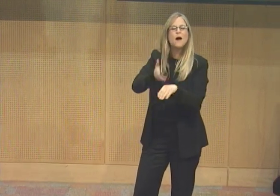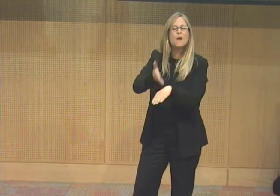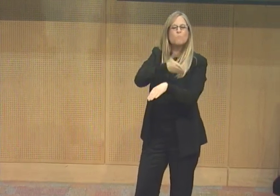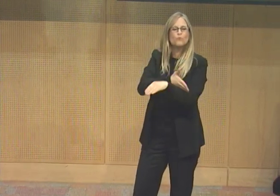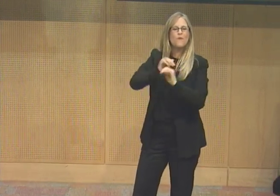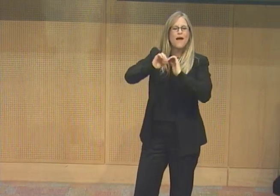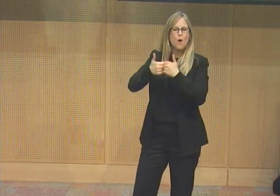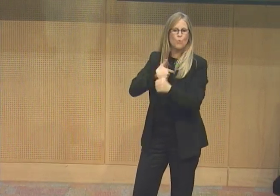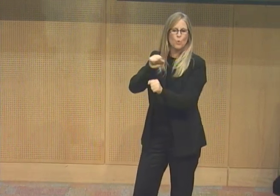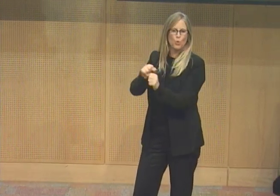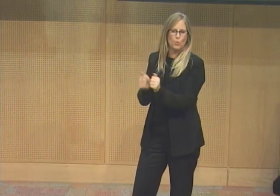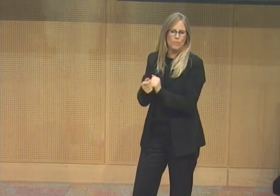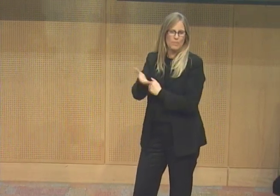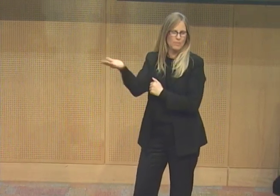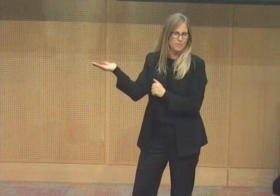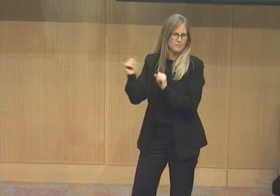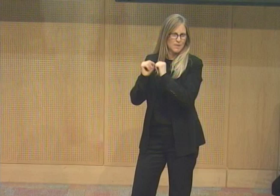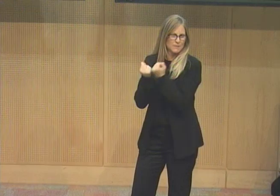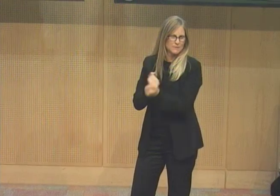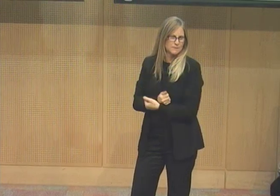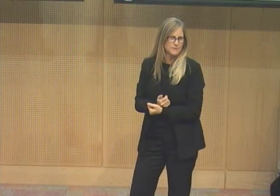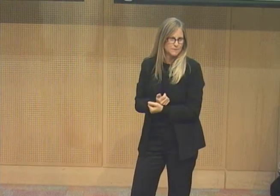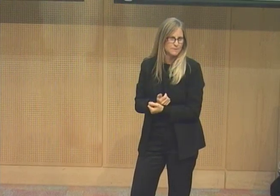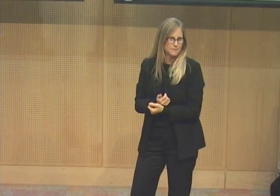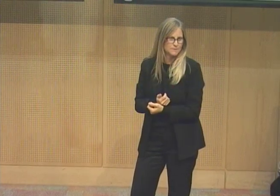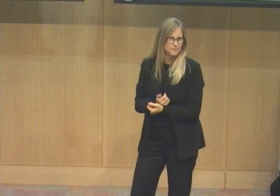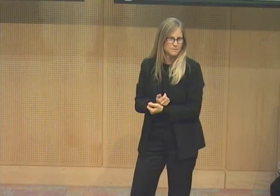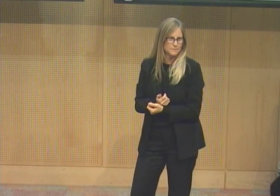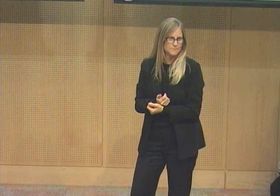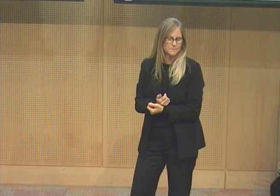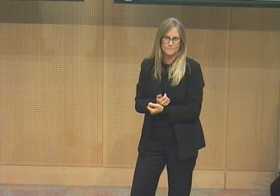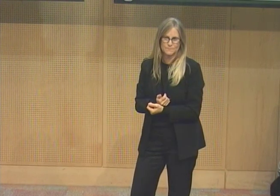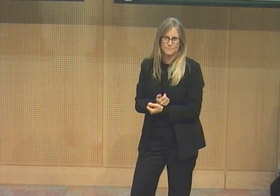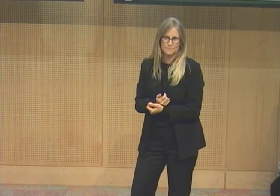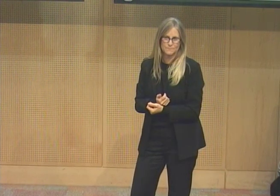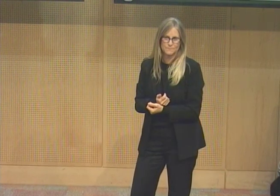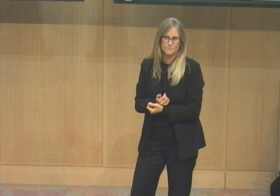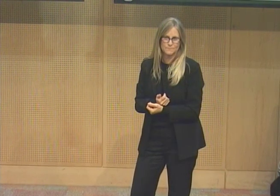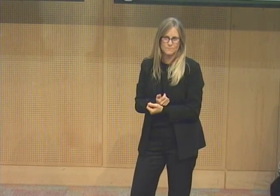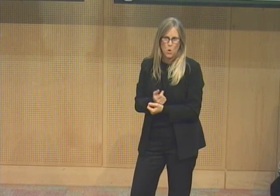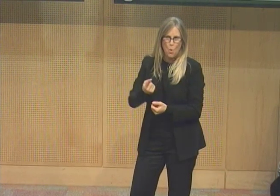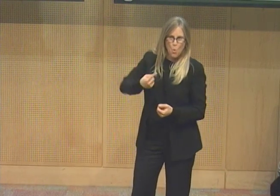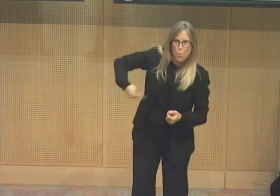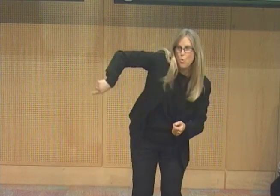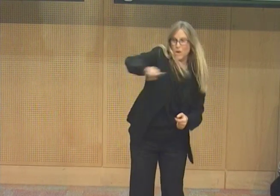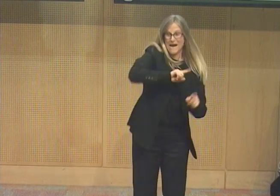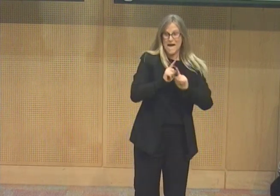Knowing that, we can improve the way we work with society.